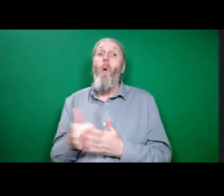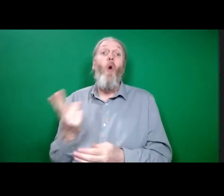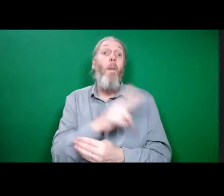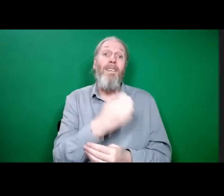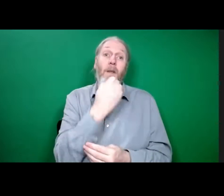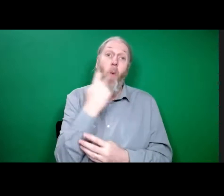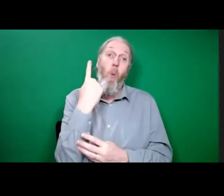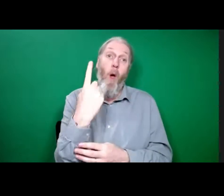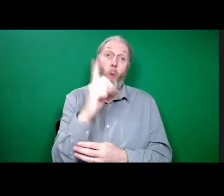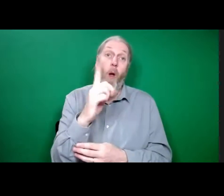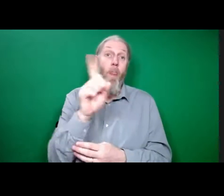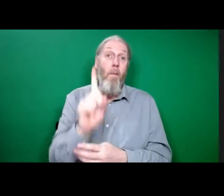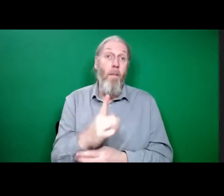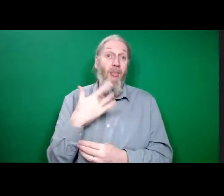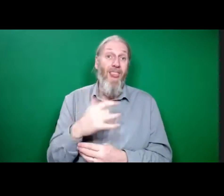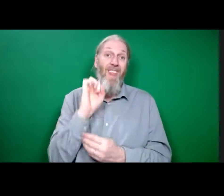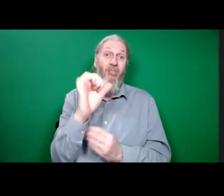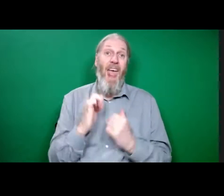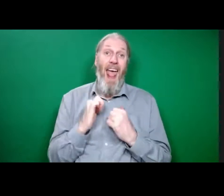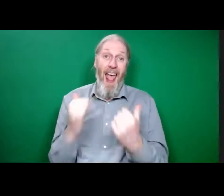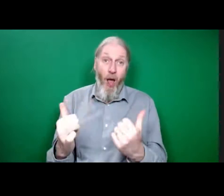Chatham intraand the Heritage Action Zone was important